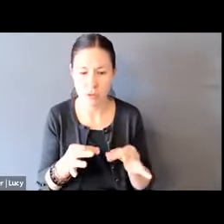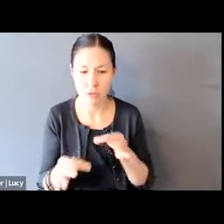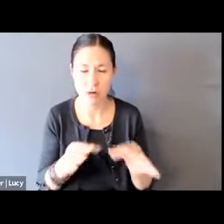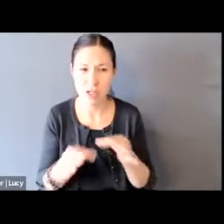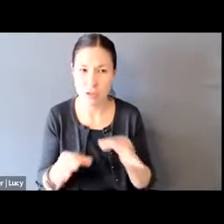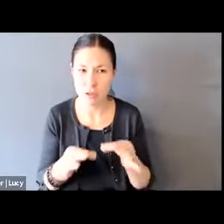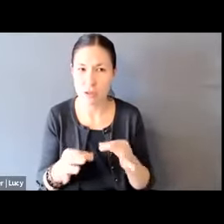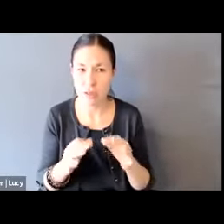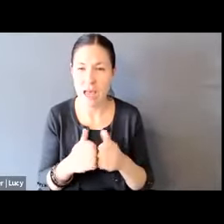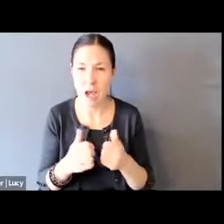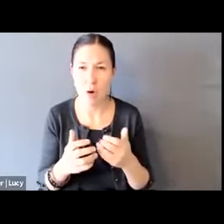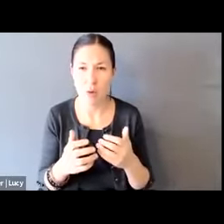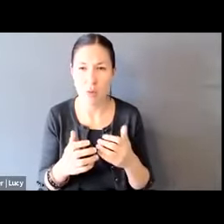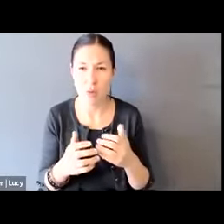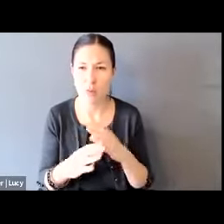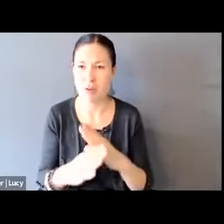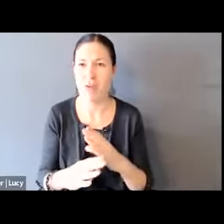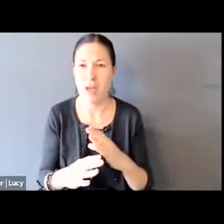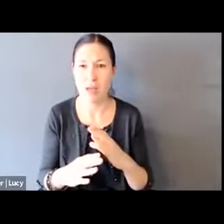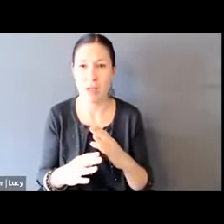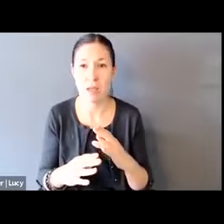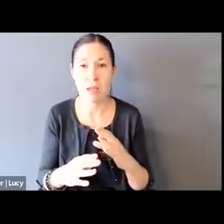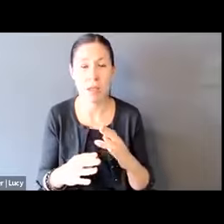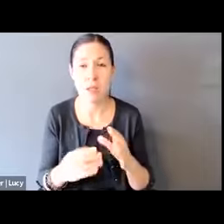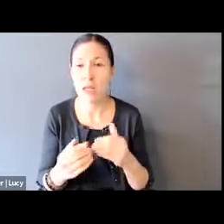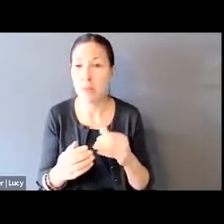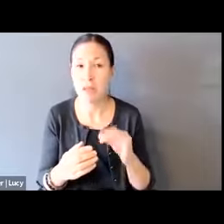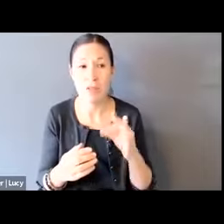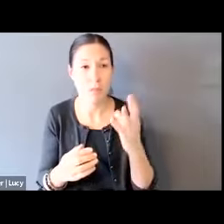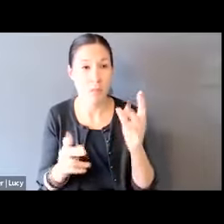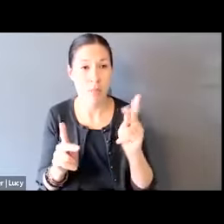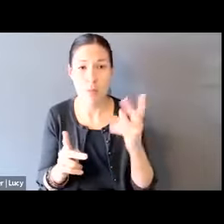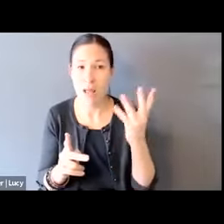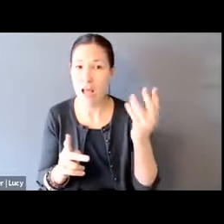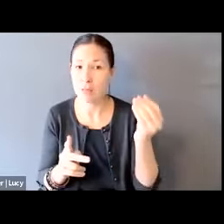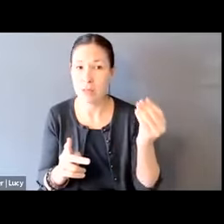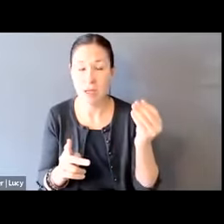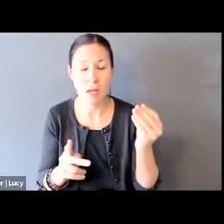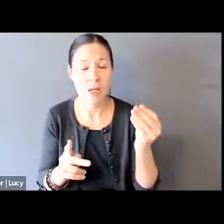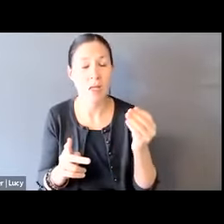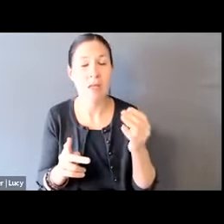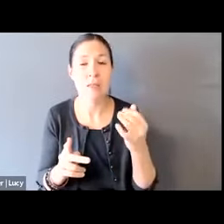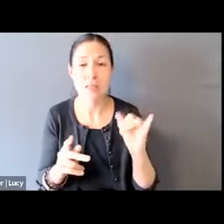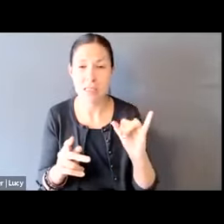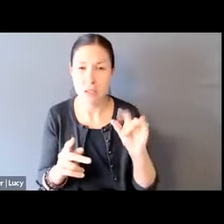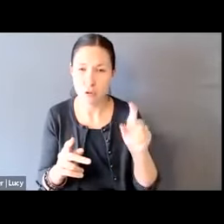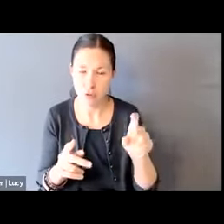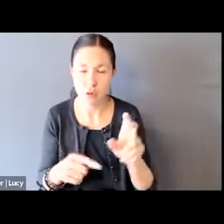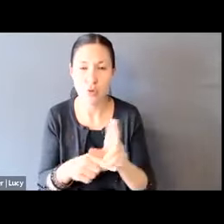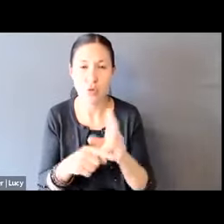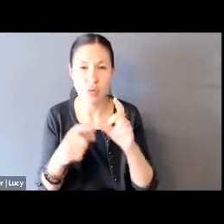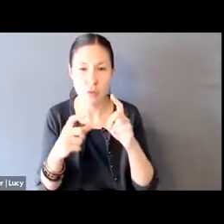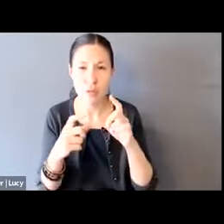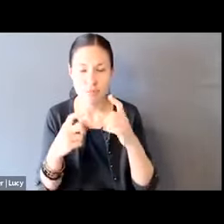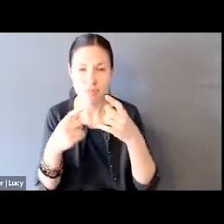measures, even if people are outside they are still encouraged to wear a mask, especially